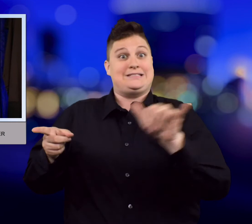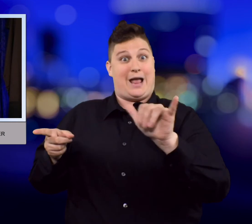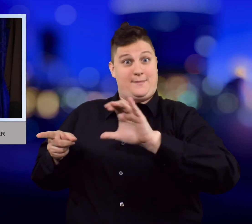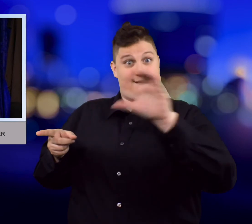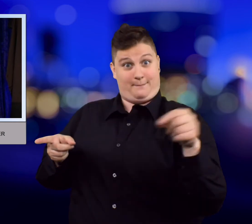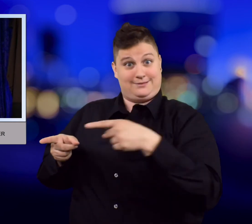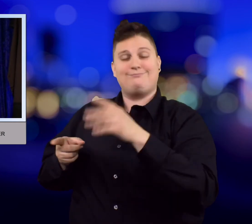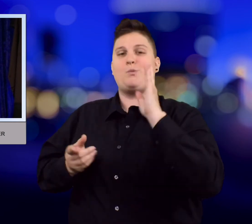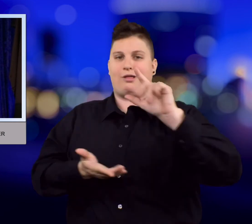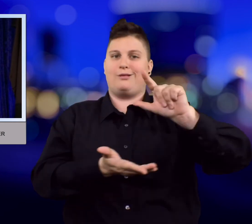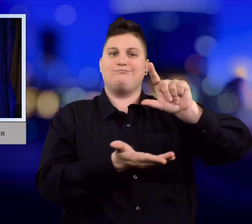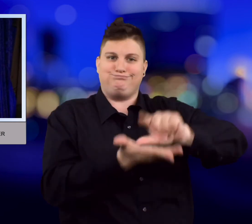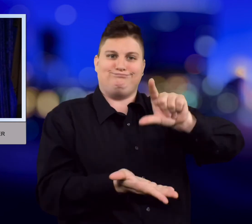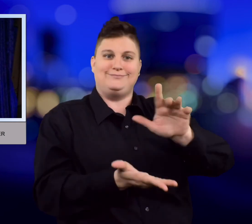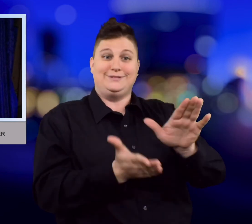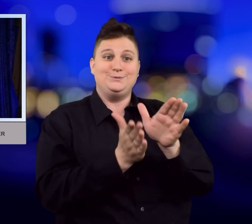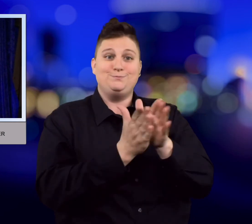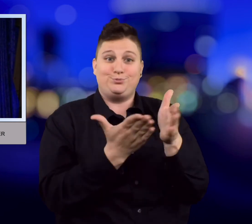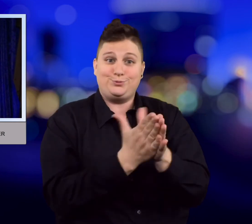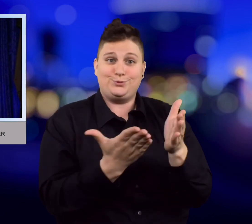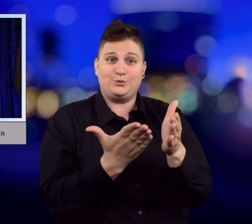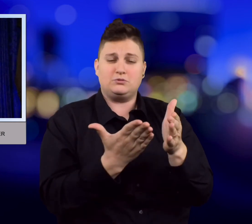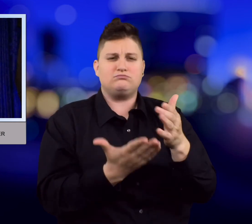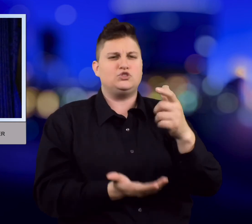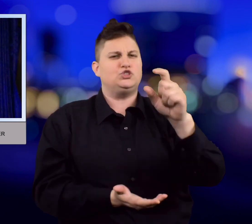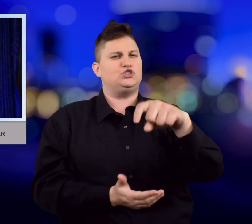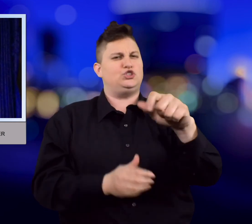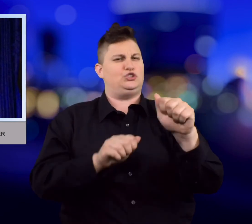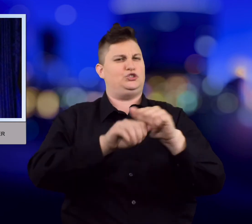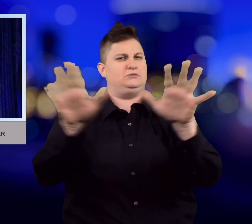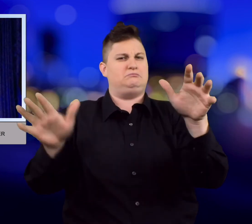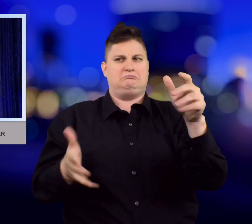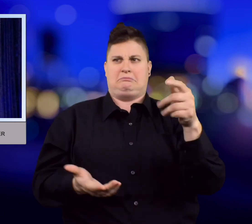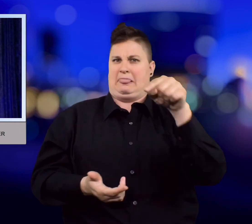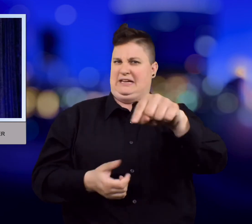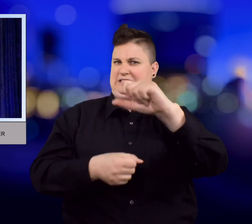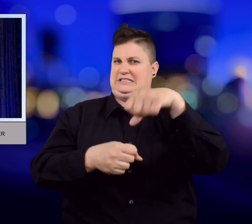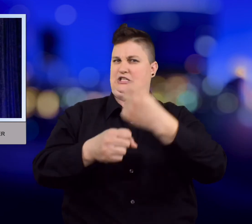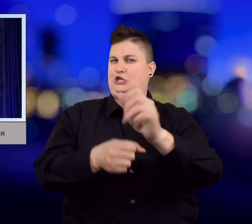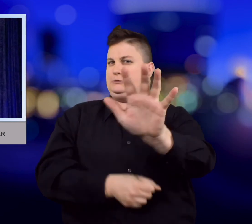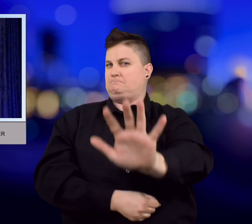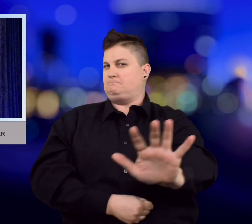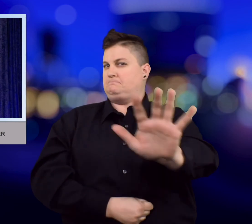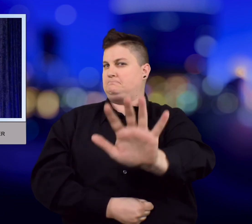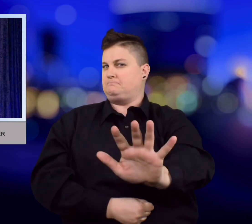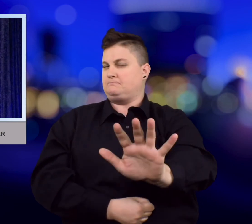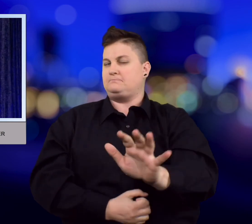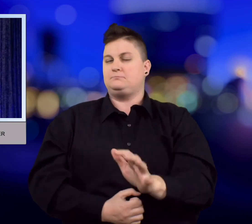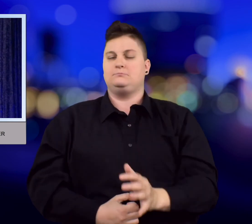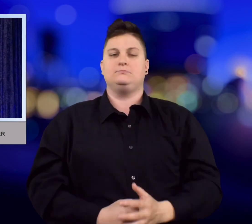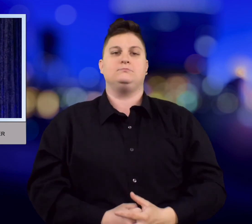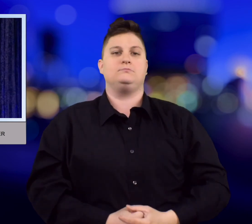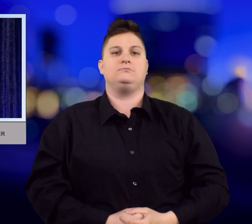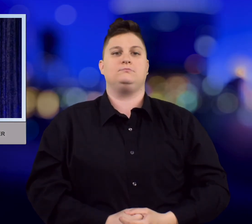It will also be published by Penguin Random House and is expected to come out sometime this year.